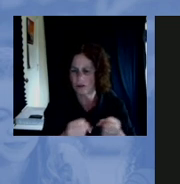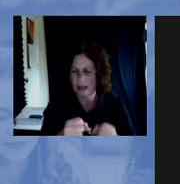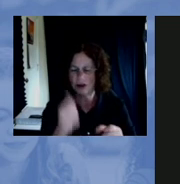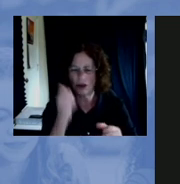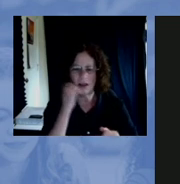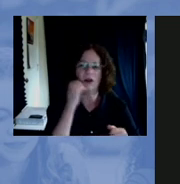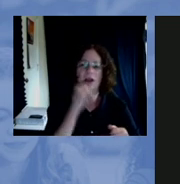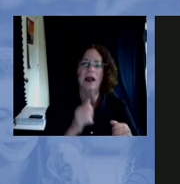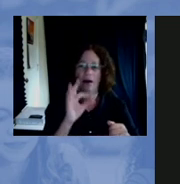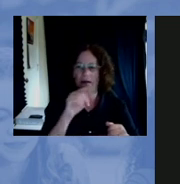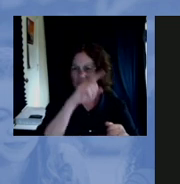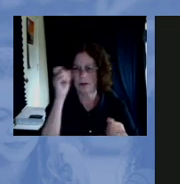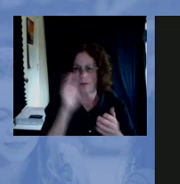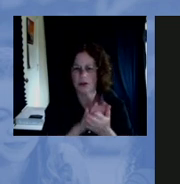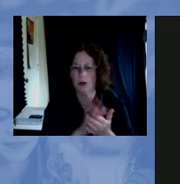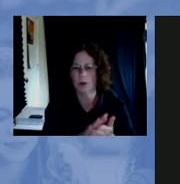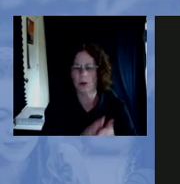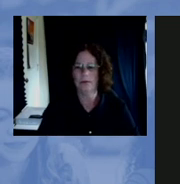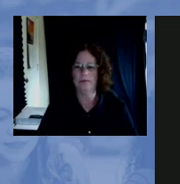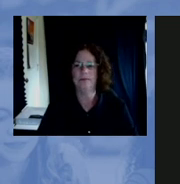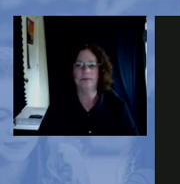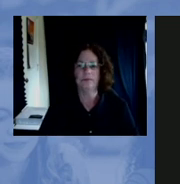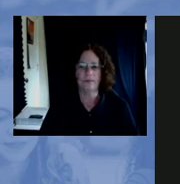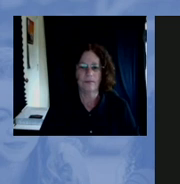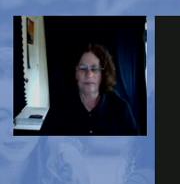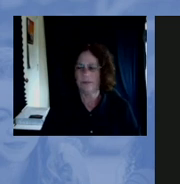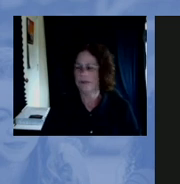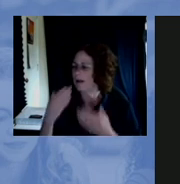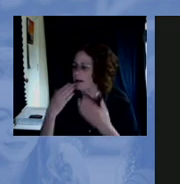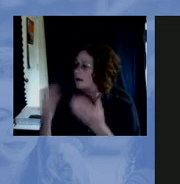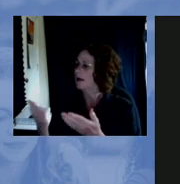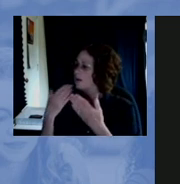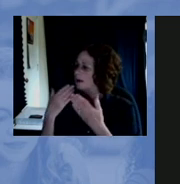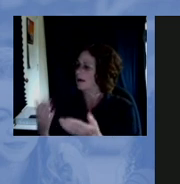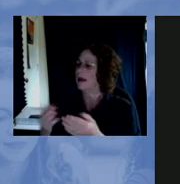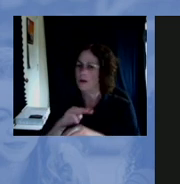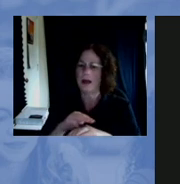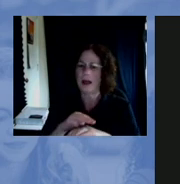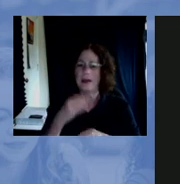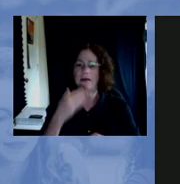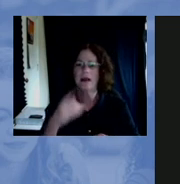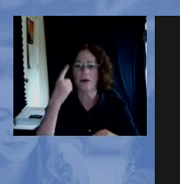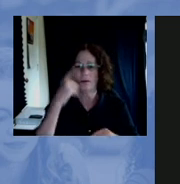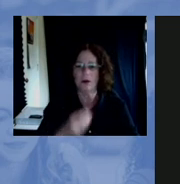THANK YOU, THANK YOU MIAMI FOR BEING A SOURCE OF INSPIRATION FOR THE WHOLE COUNTRY